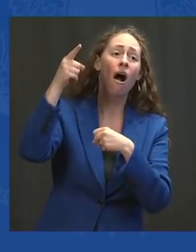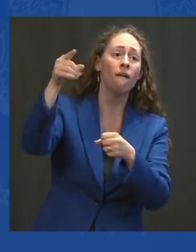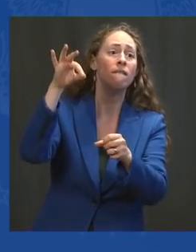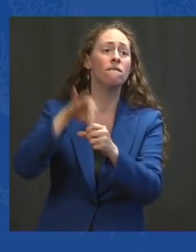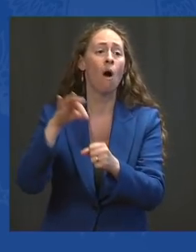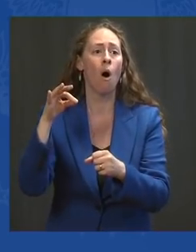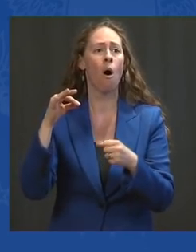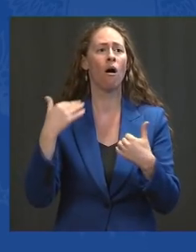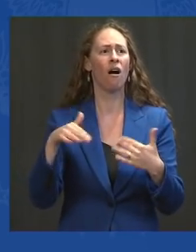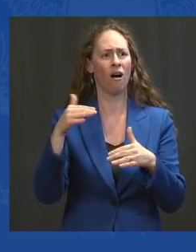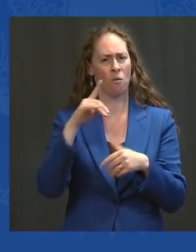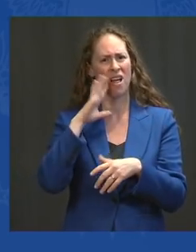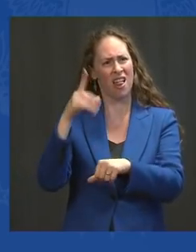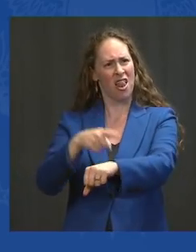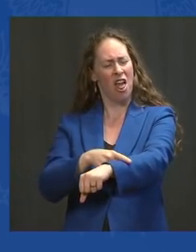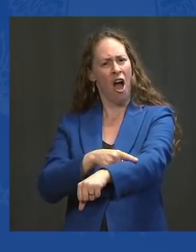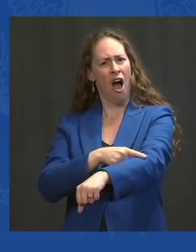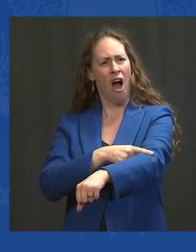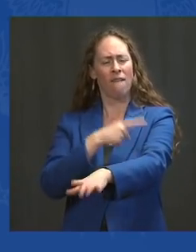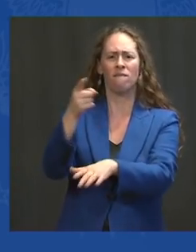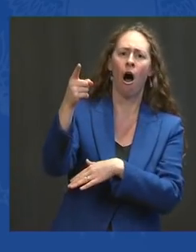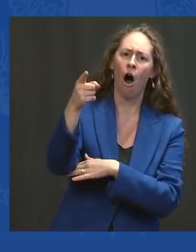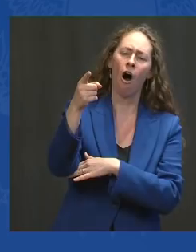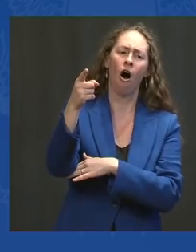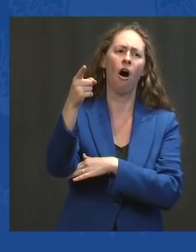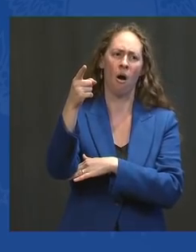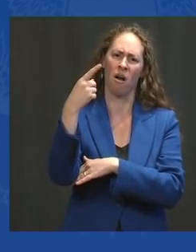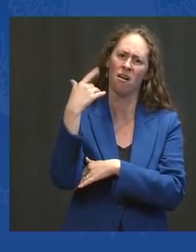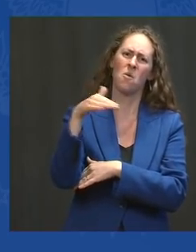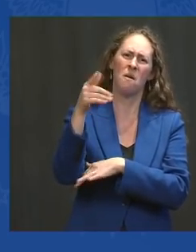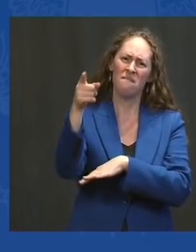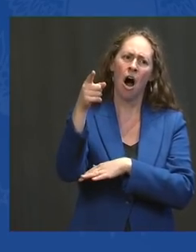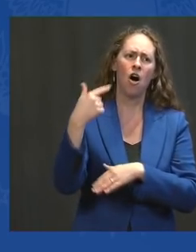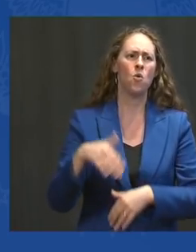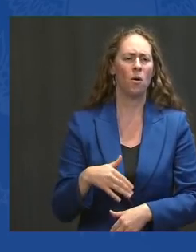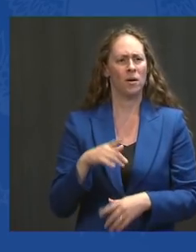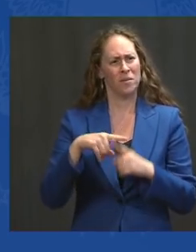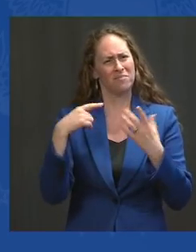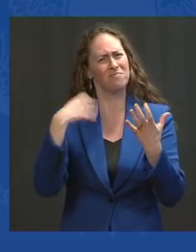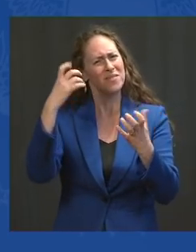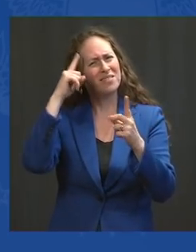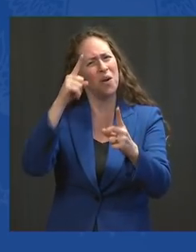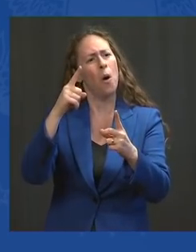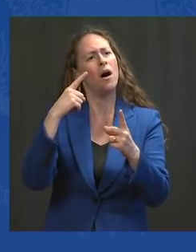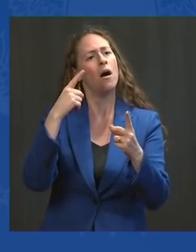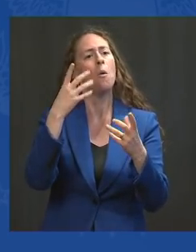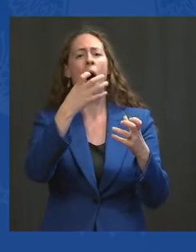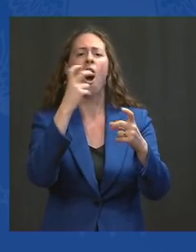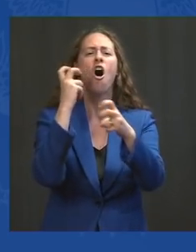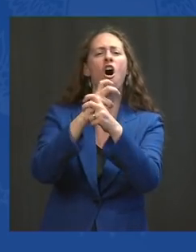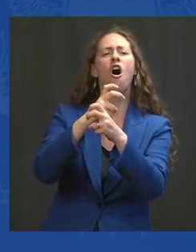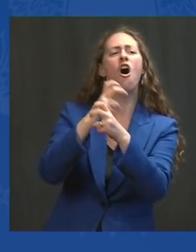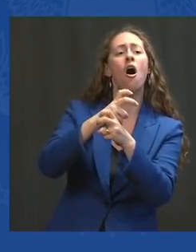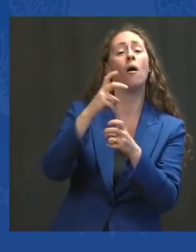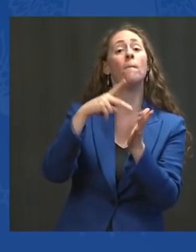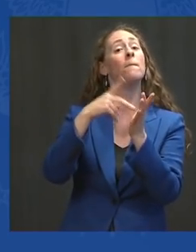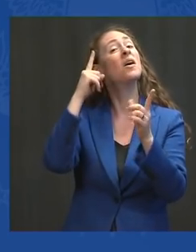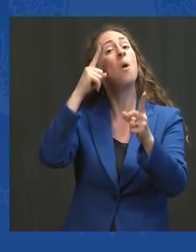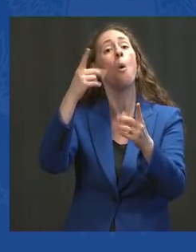They want to make it so hard and inconvenient that they hope people don't vote at all. That's what this is about.